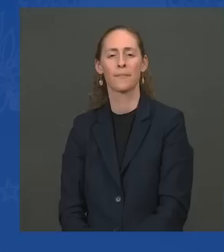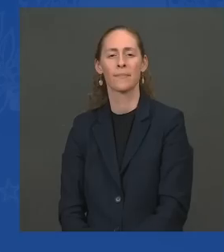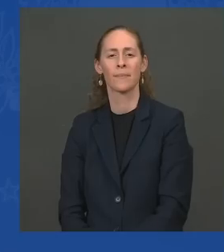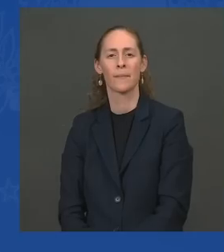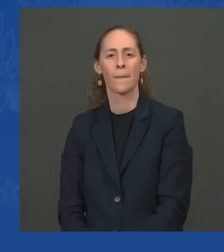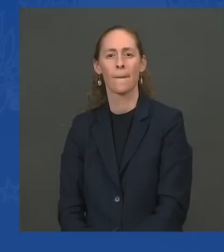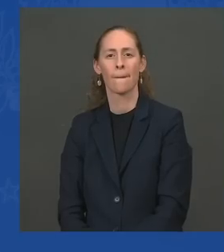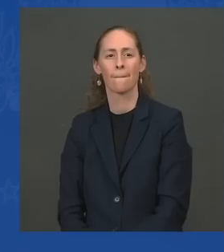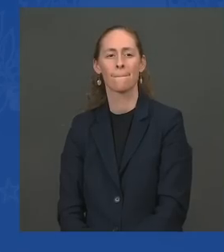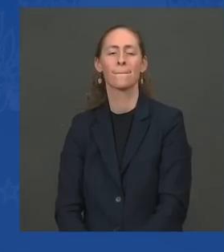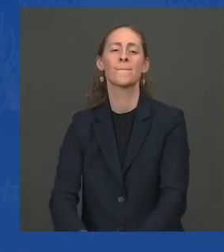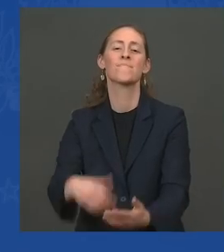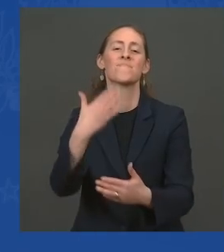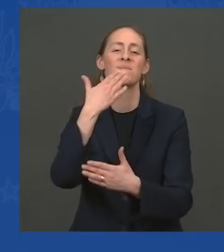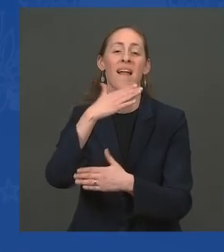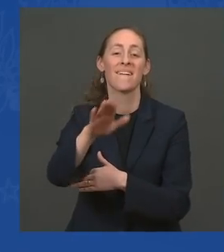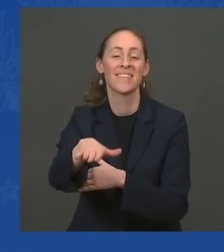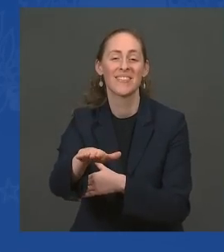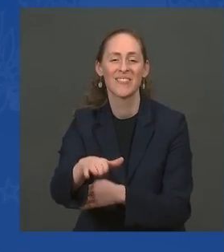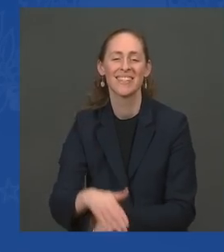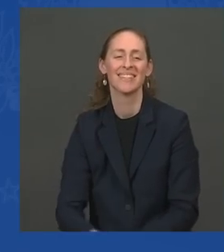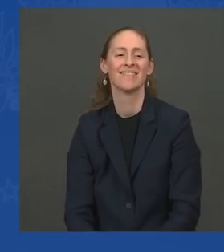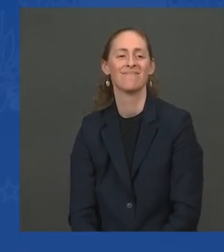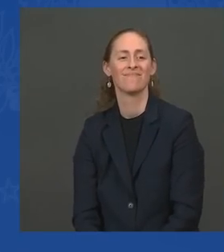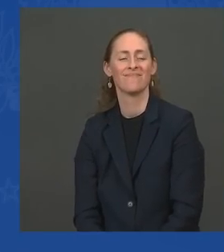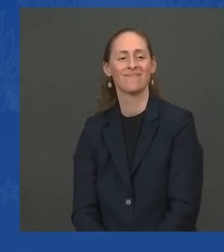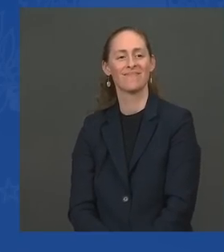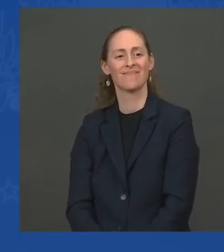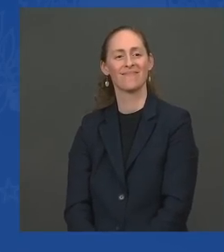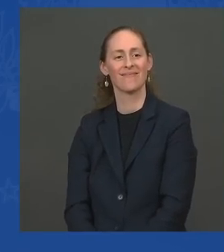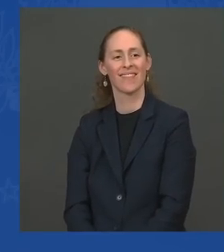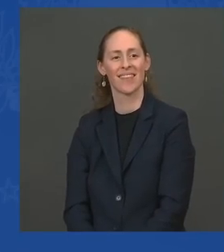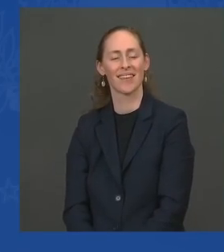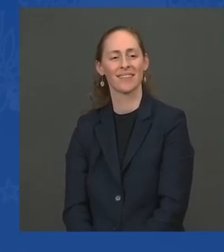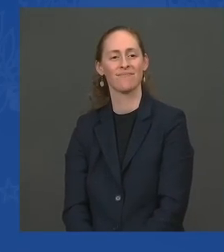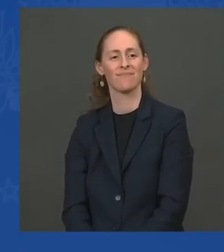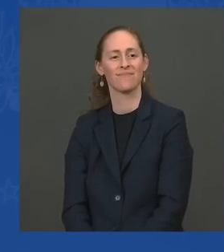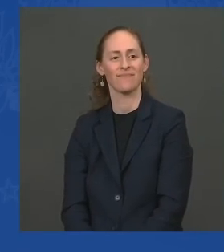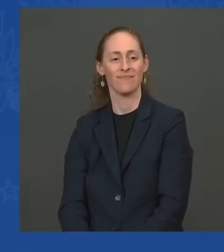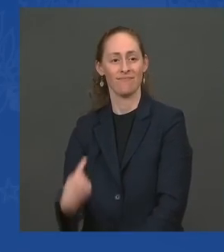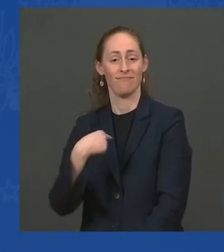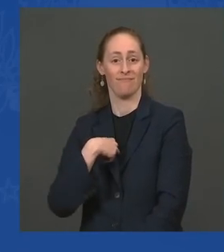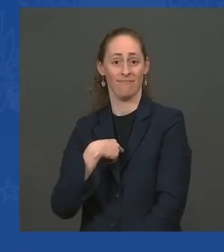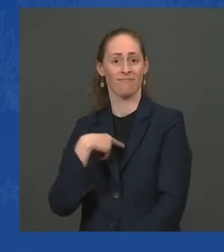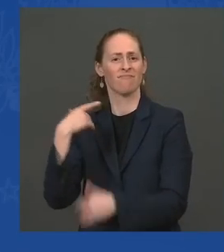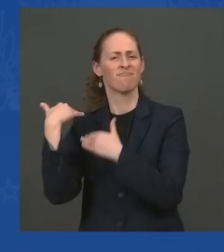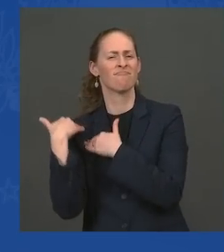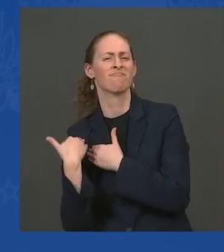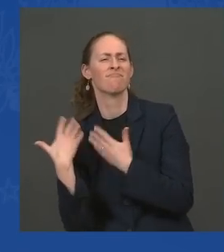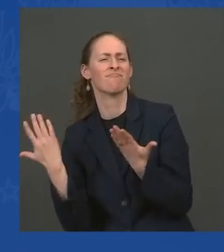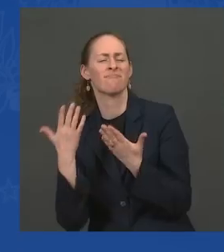Yolanda Passement: Good afternoon. I am Yolanda Passement, the UAW communications coordinator here at Factory Zero.